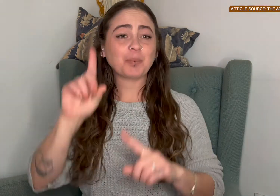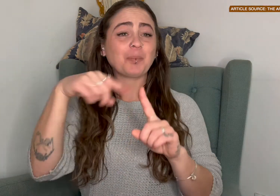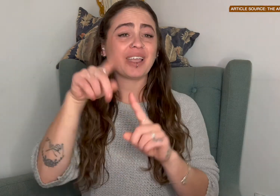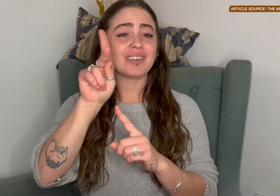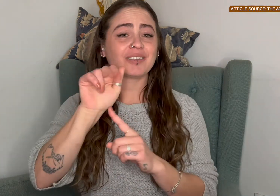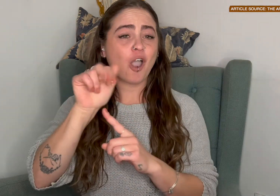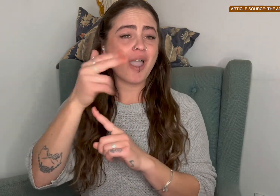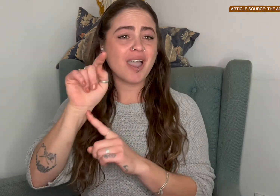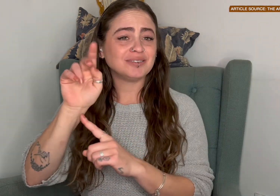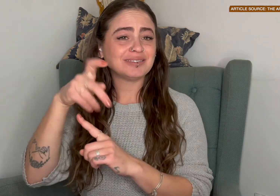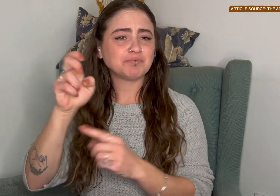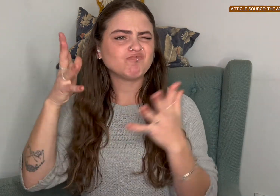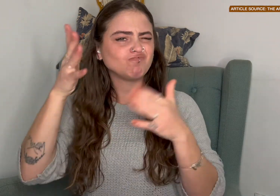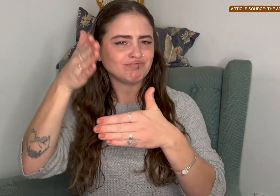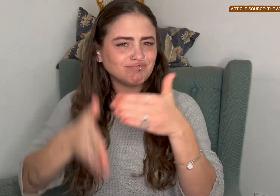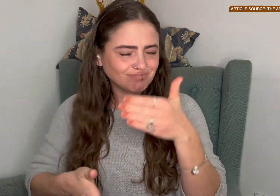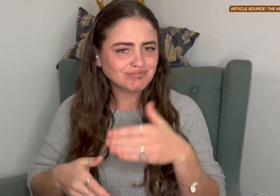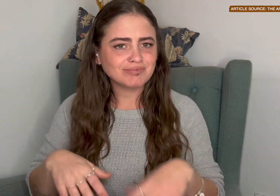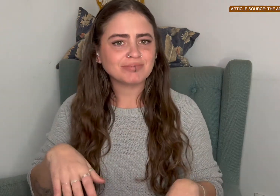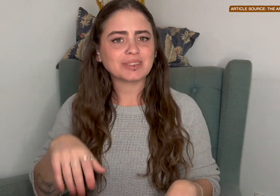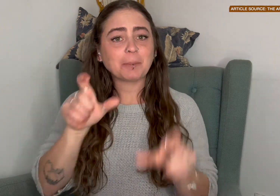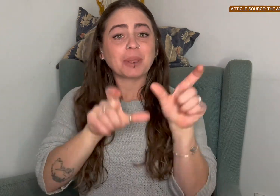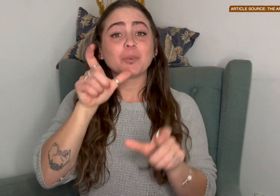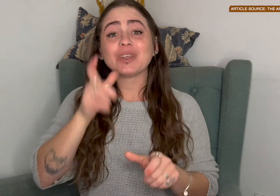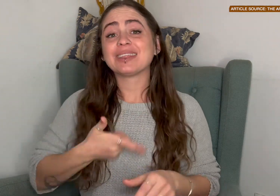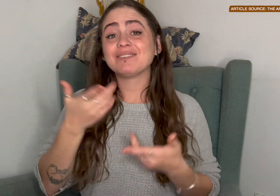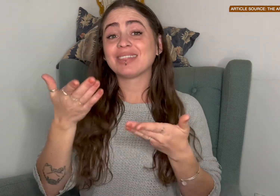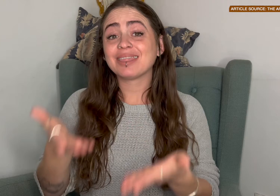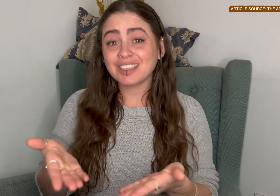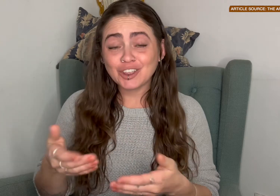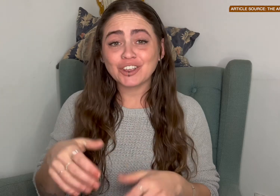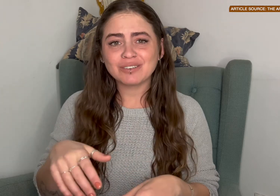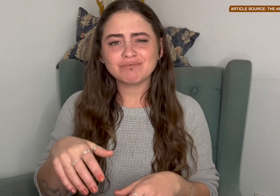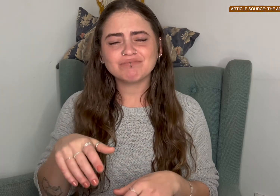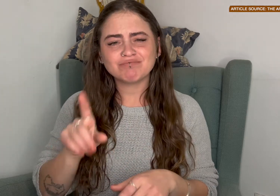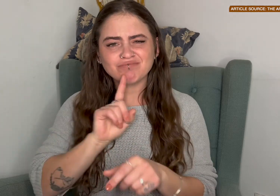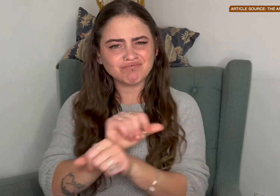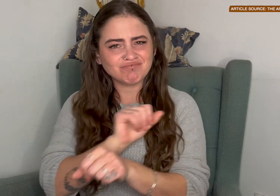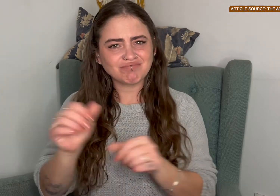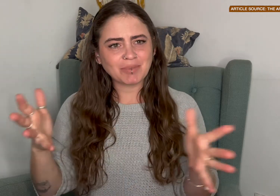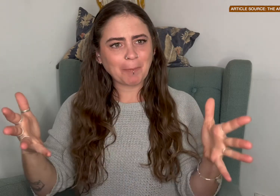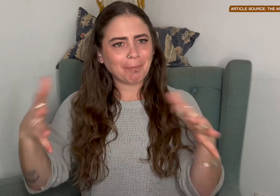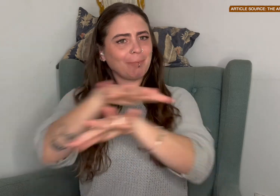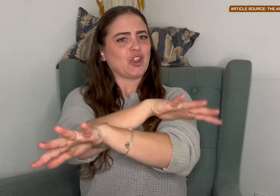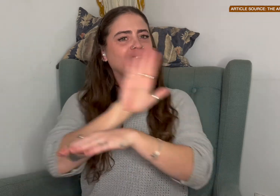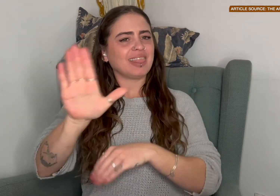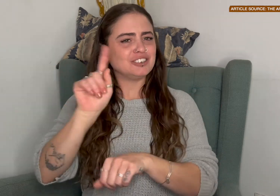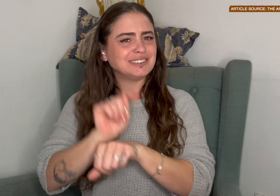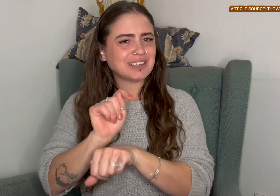At the end of Karahan Tepe’s life span, its inhabitants painstakingly buried their temples